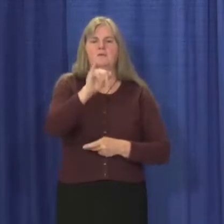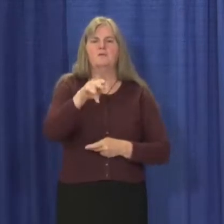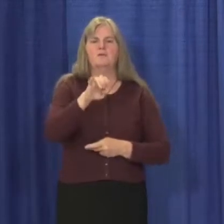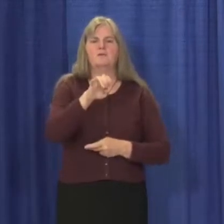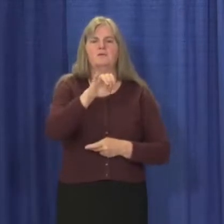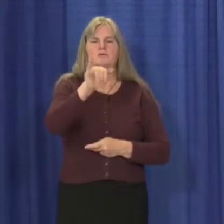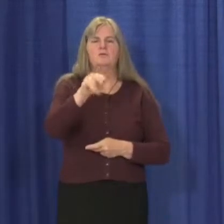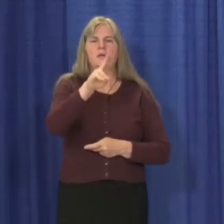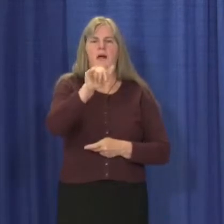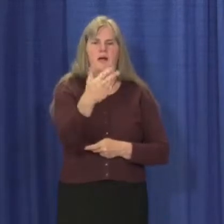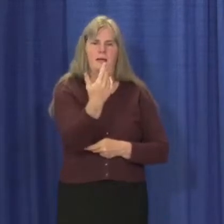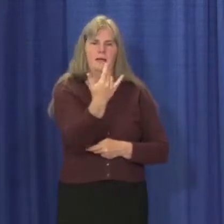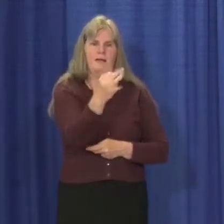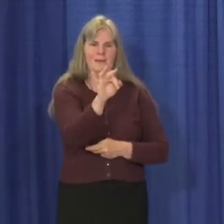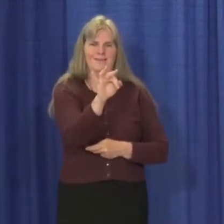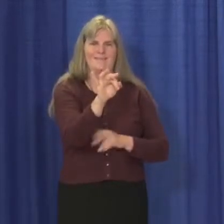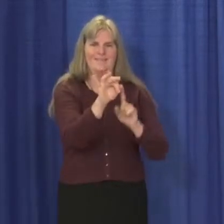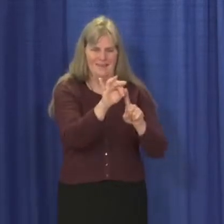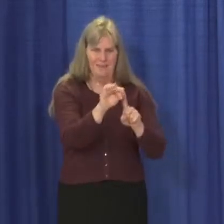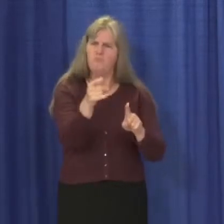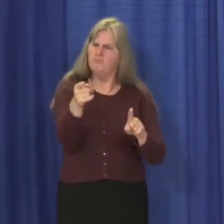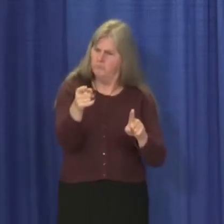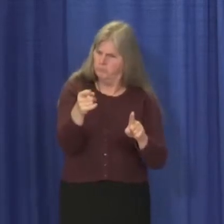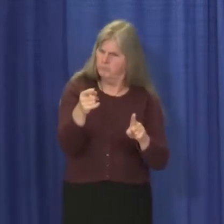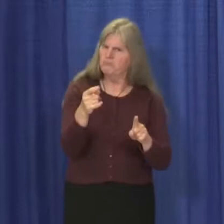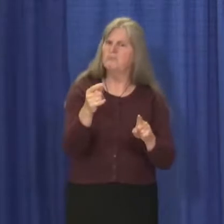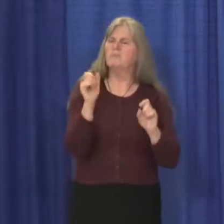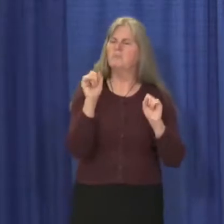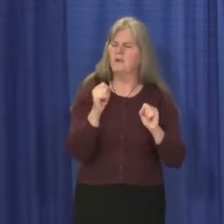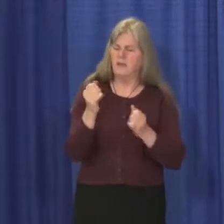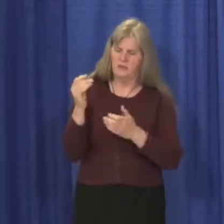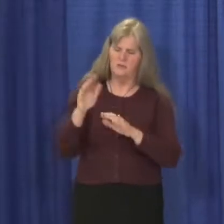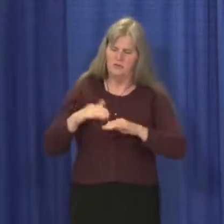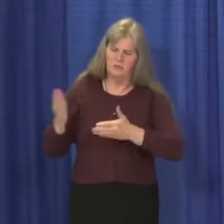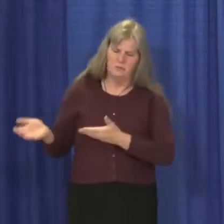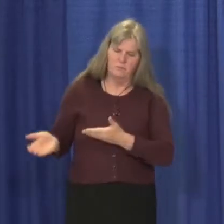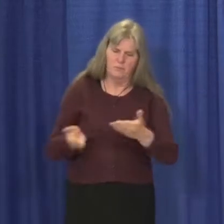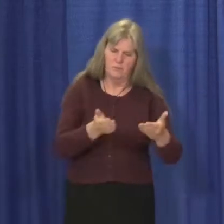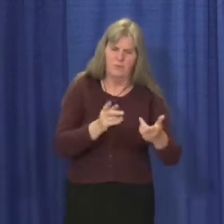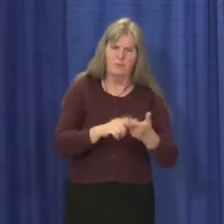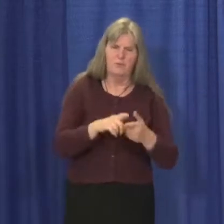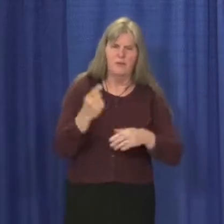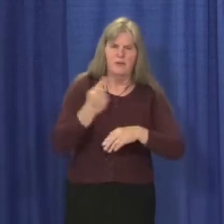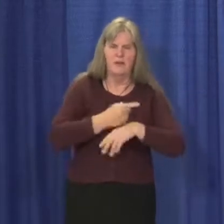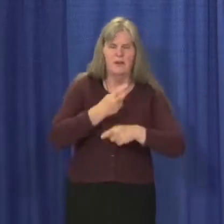Parents can feel confident and returning their children who are not symptomatic, of course,, to